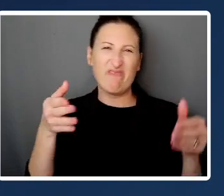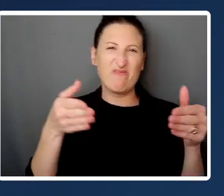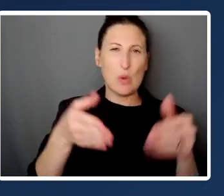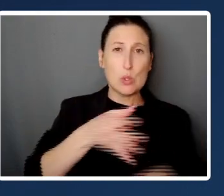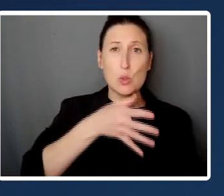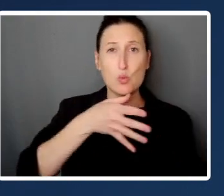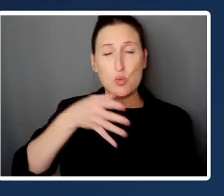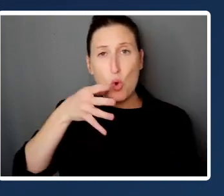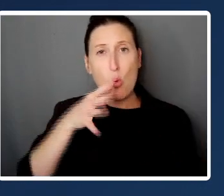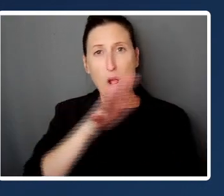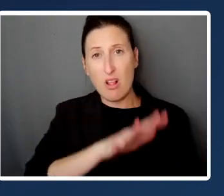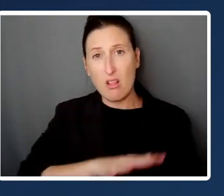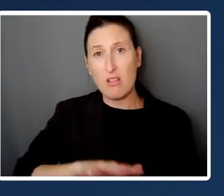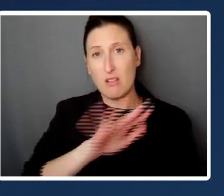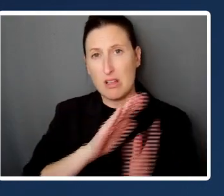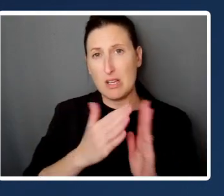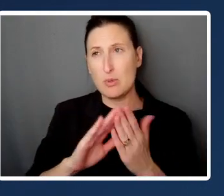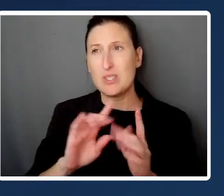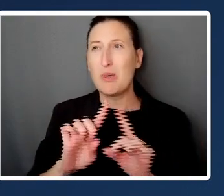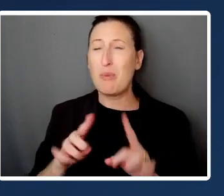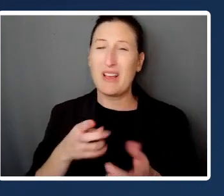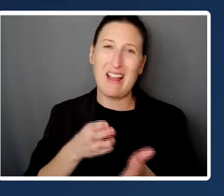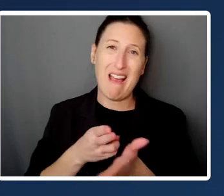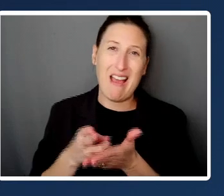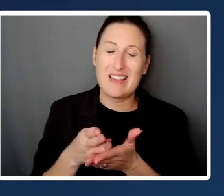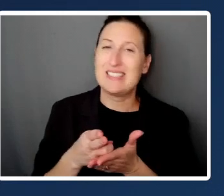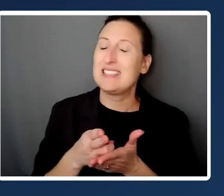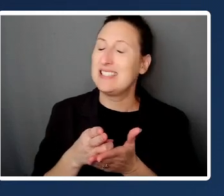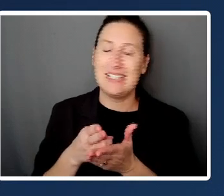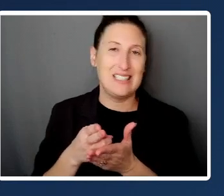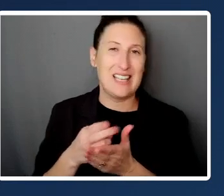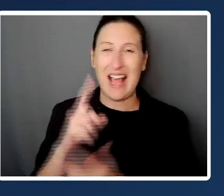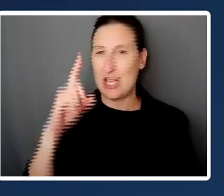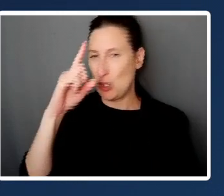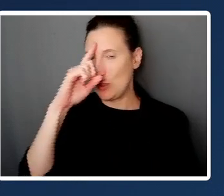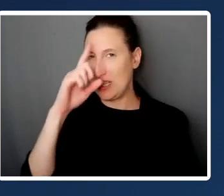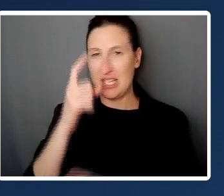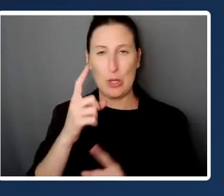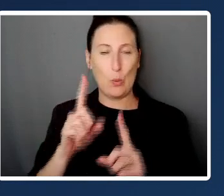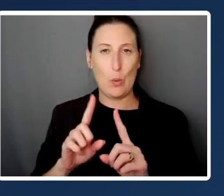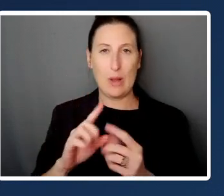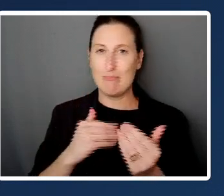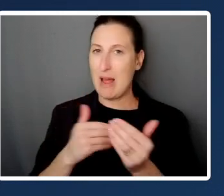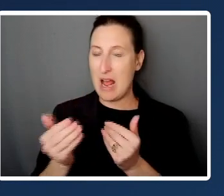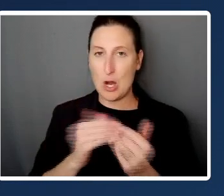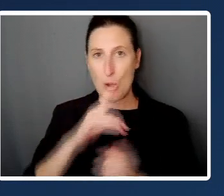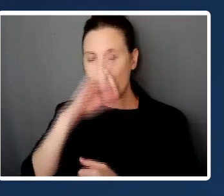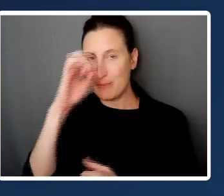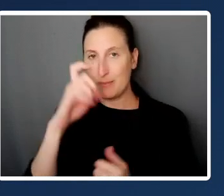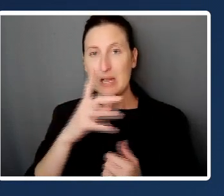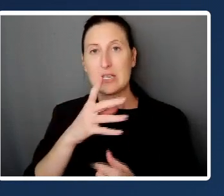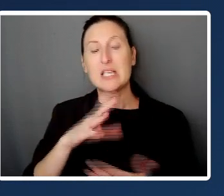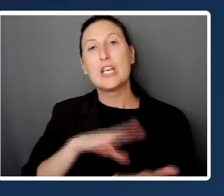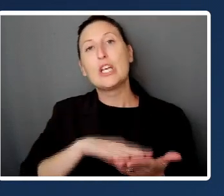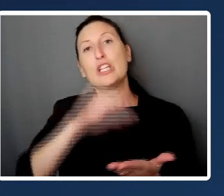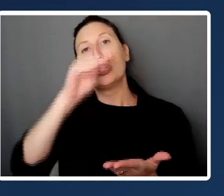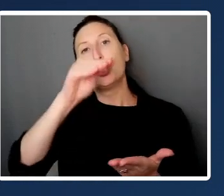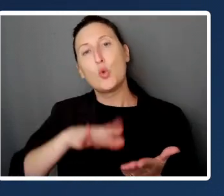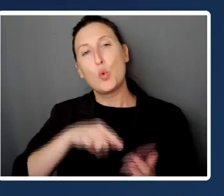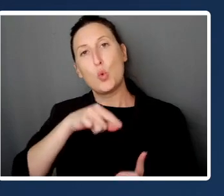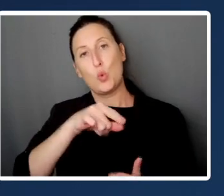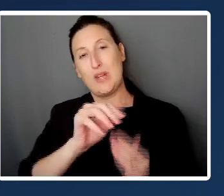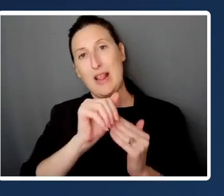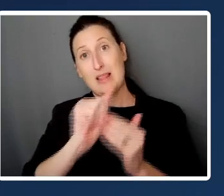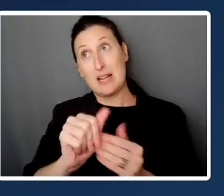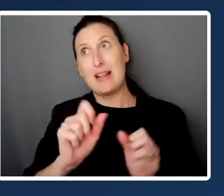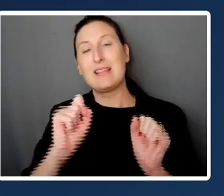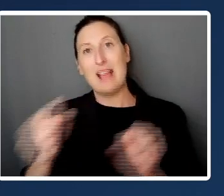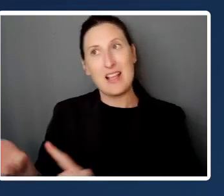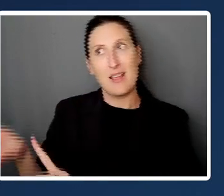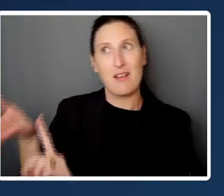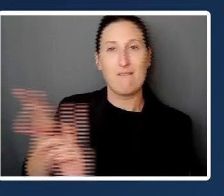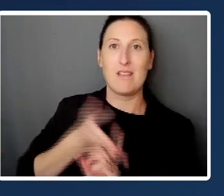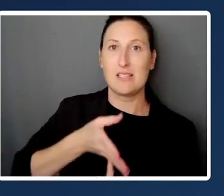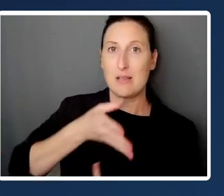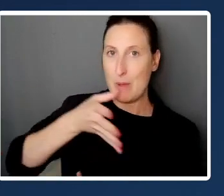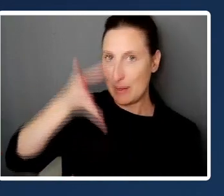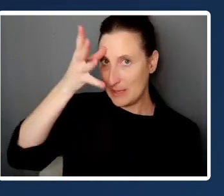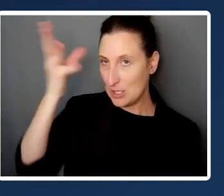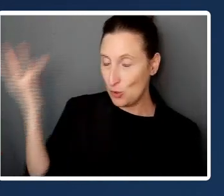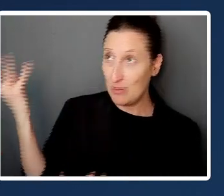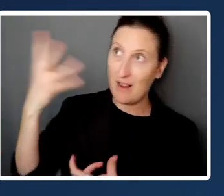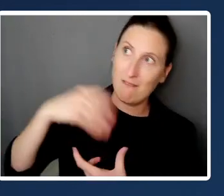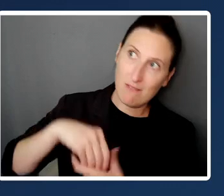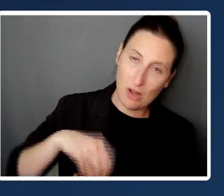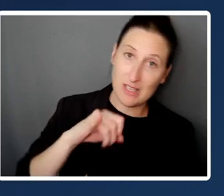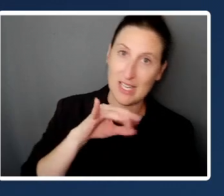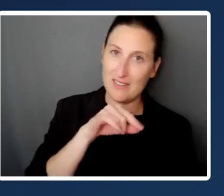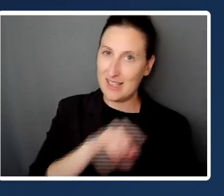it's student-led and students can get their parents involved if they're persistent enough.